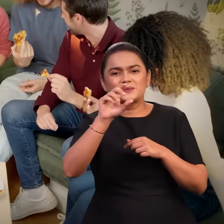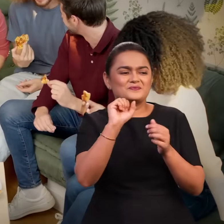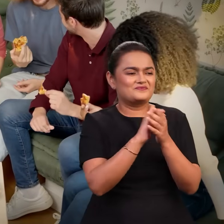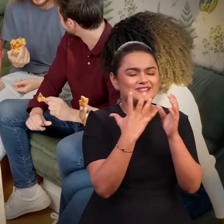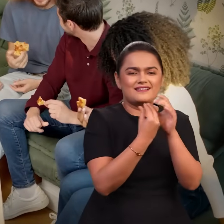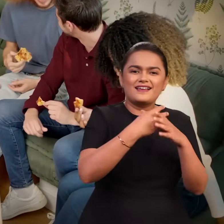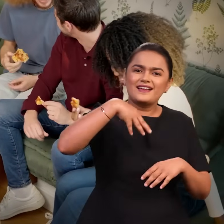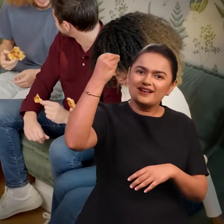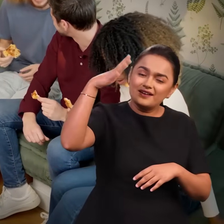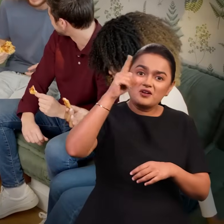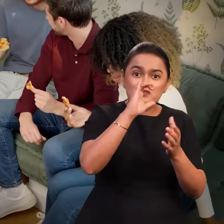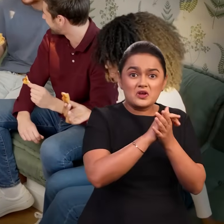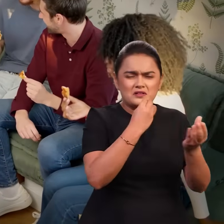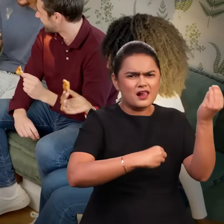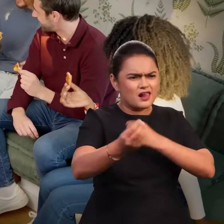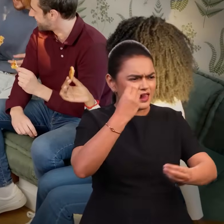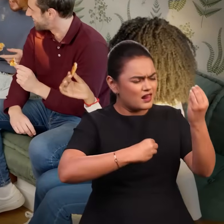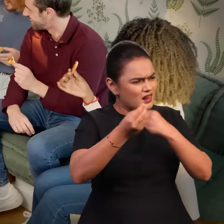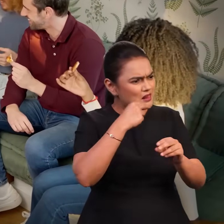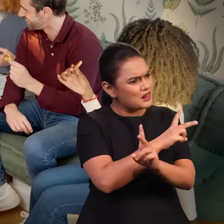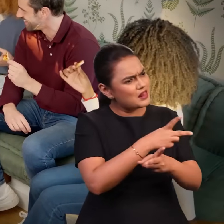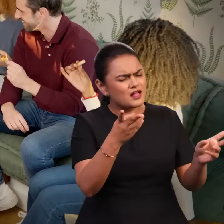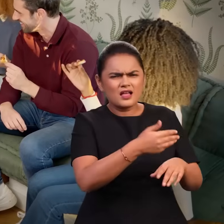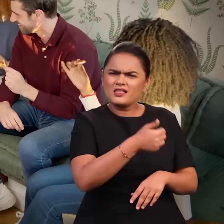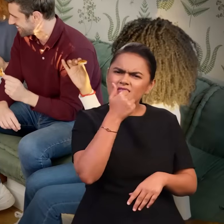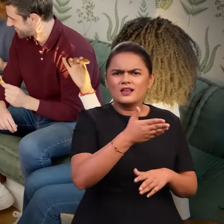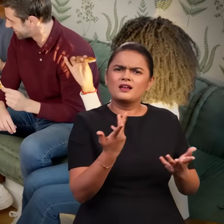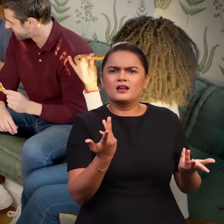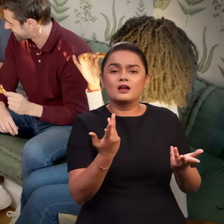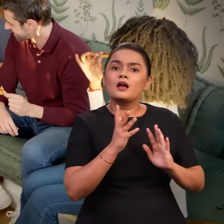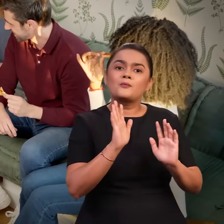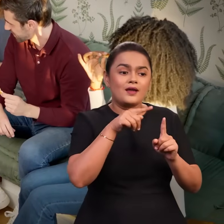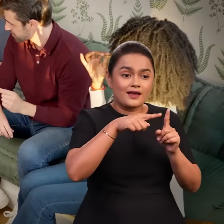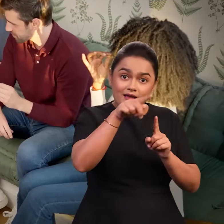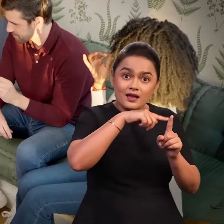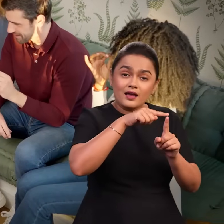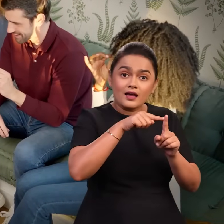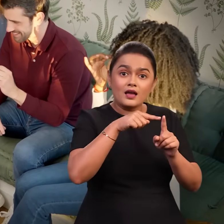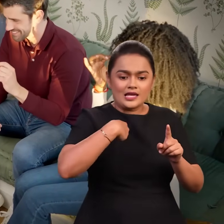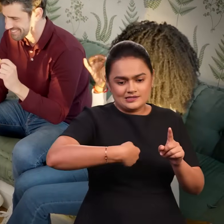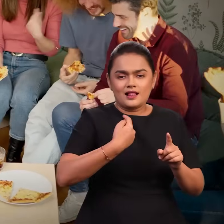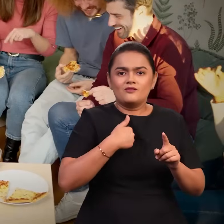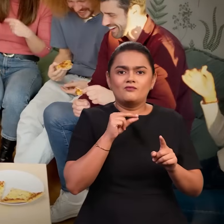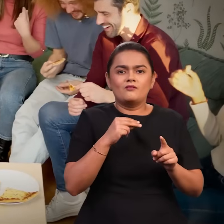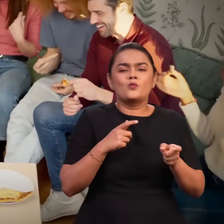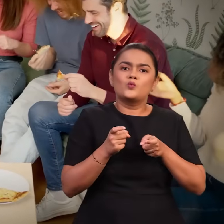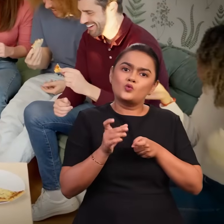You're going out with your friends. A lot of your friends are eating a lot of things, but you may have to control yourself.